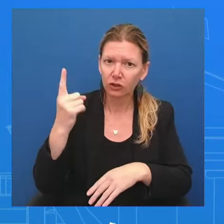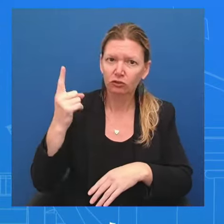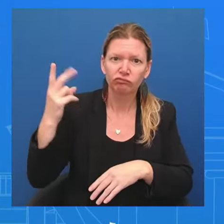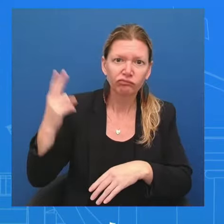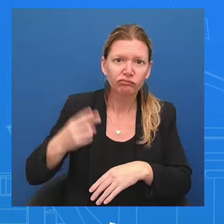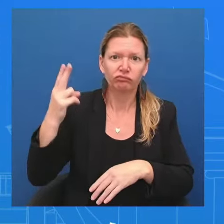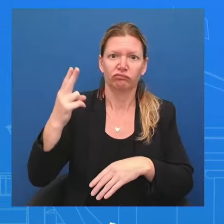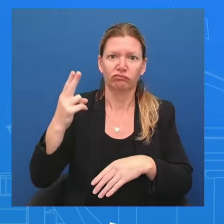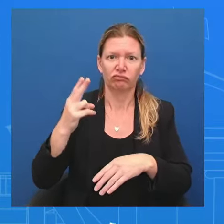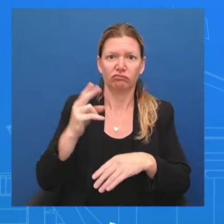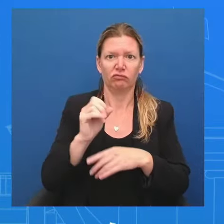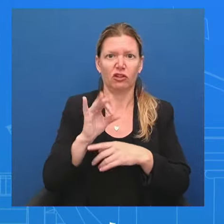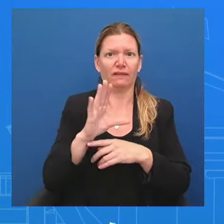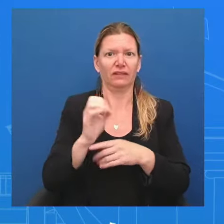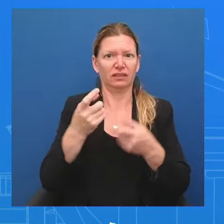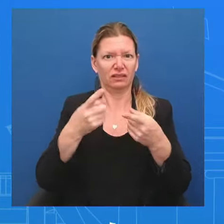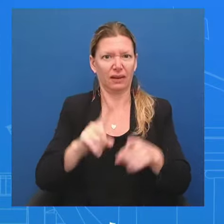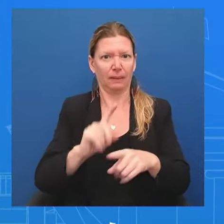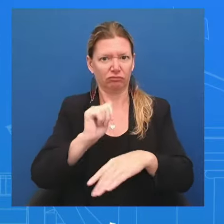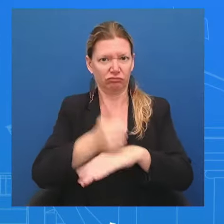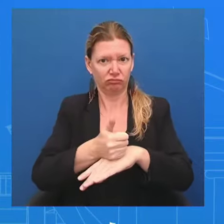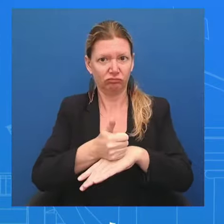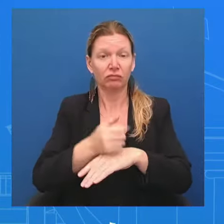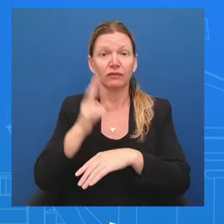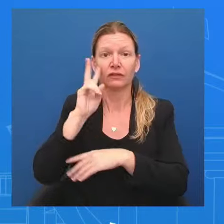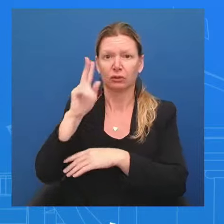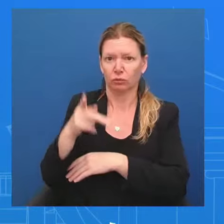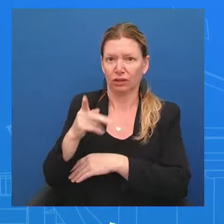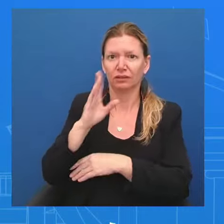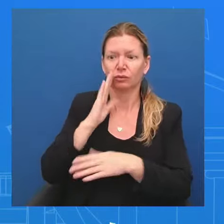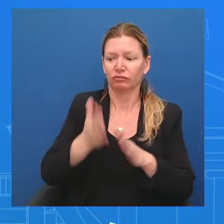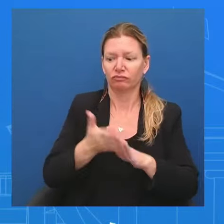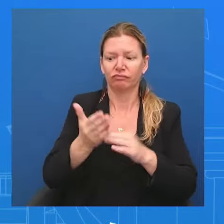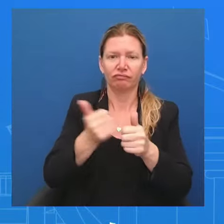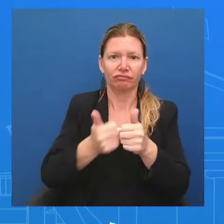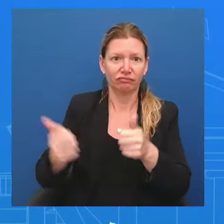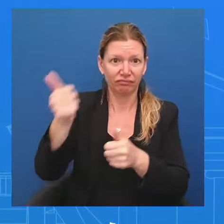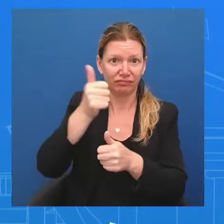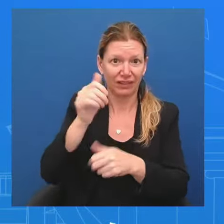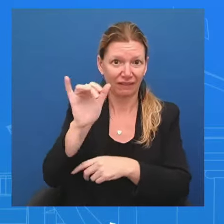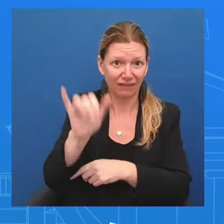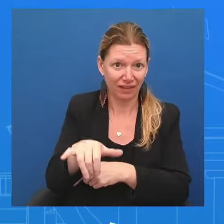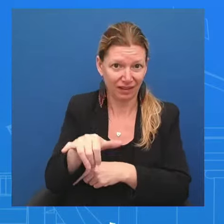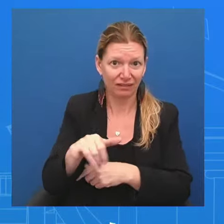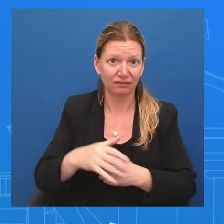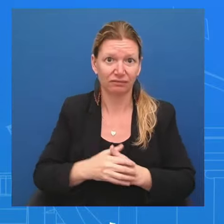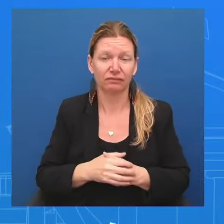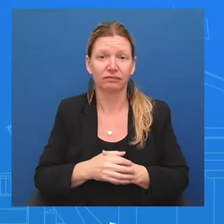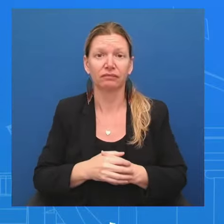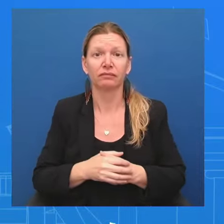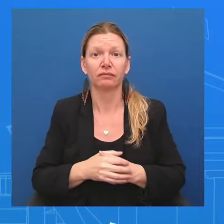but it has taken on the different executive actions that we have been able to get through,